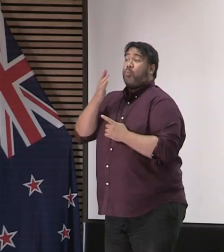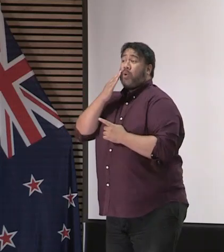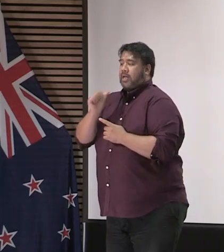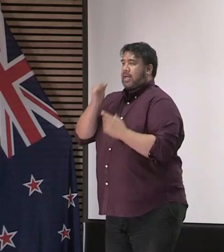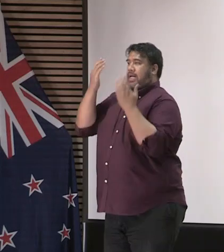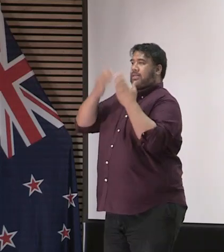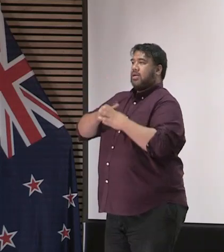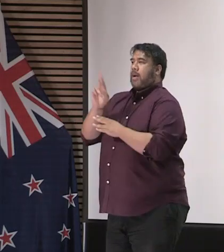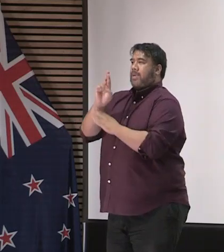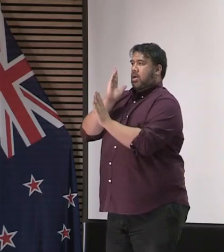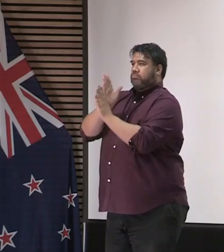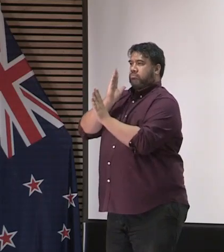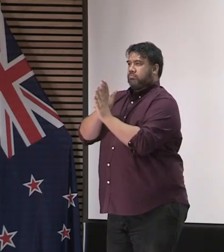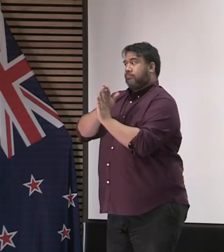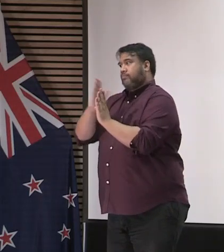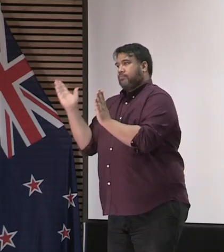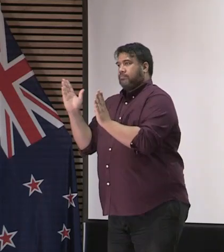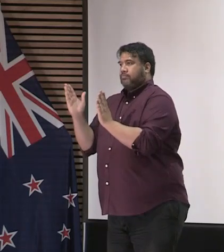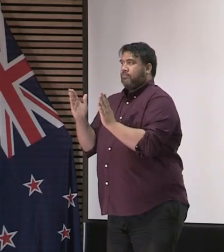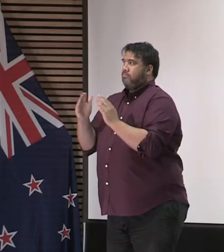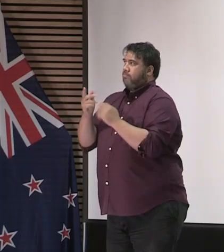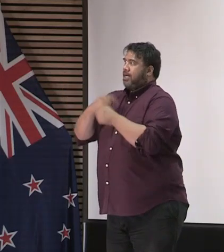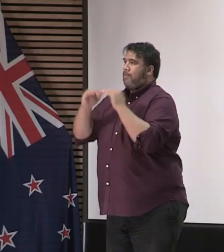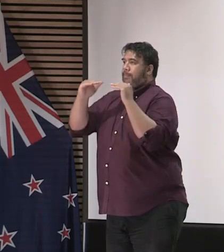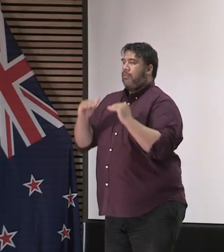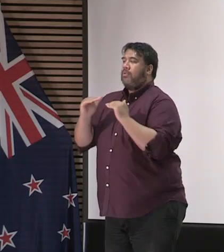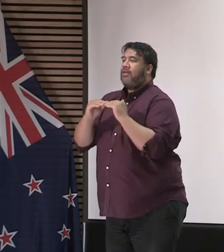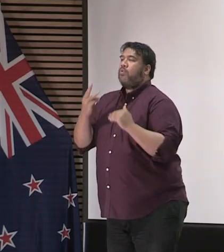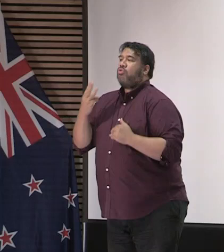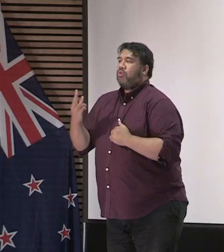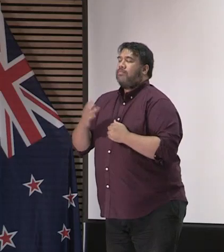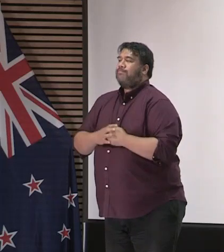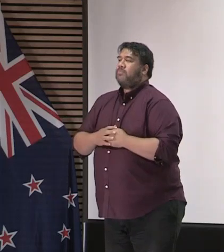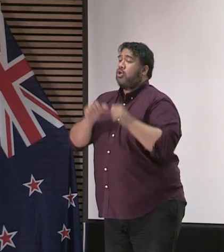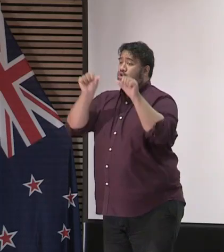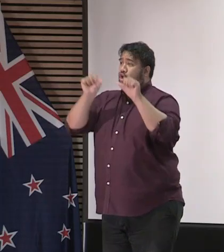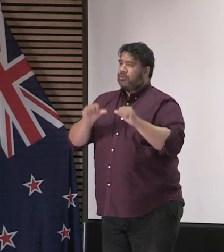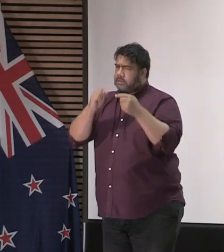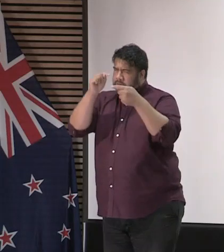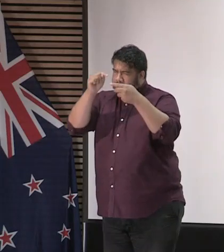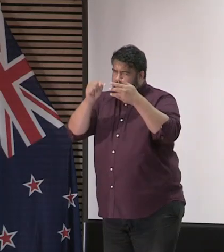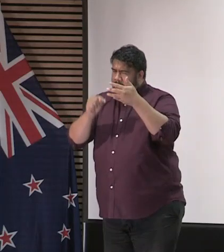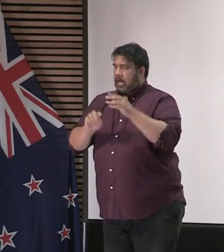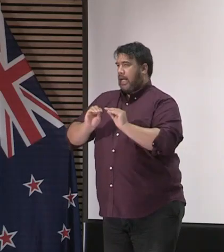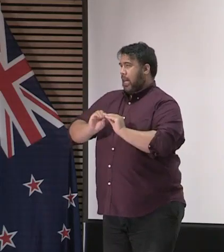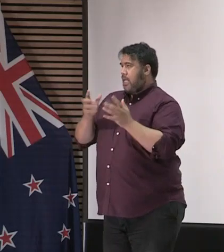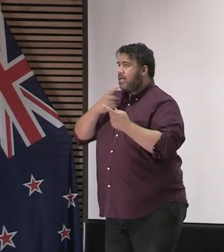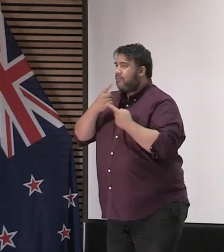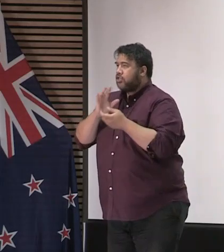provisions for Alert Level 3. This came into effect at 11:59 last night when we moved into